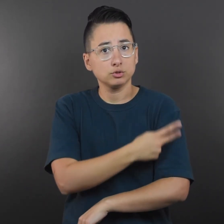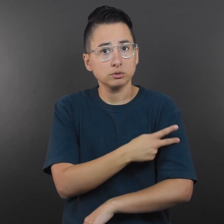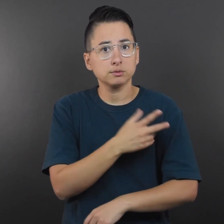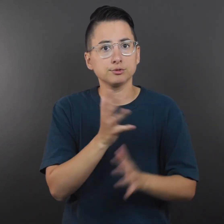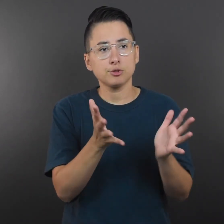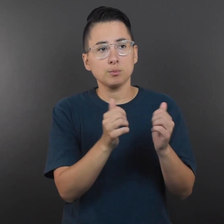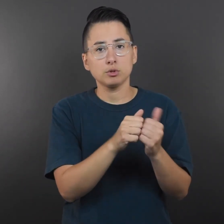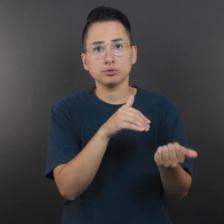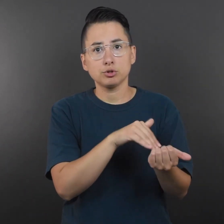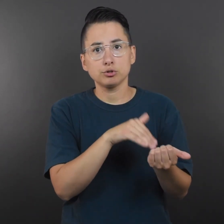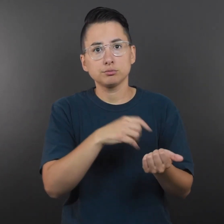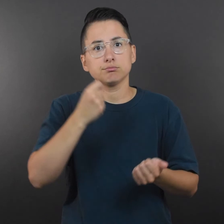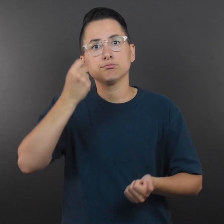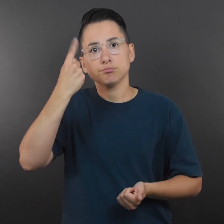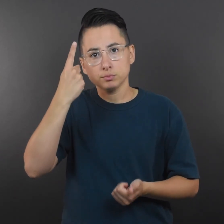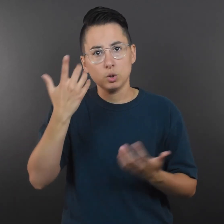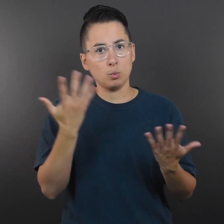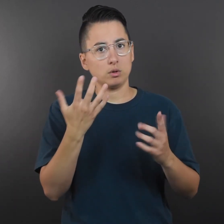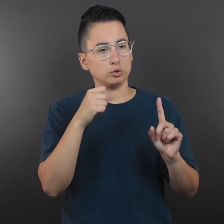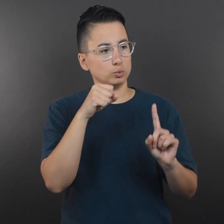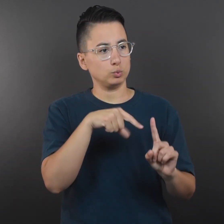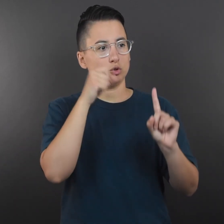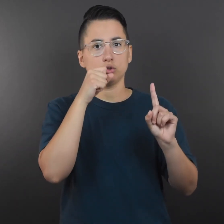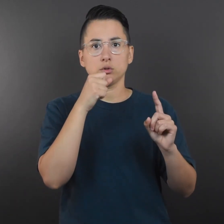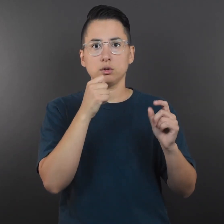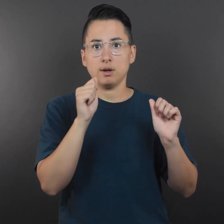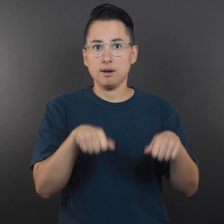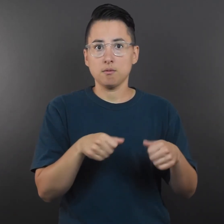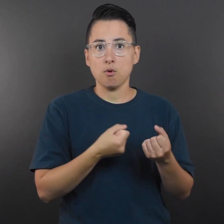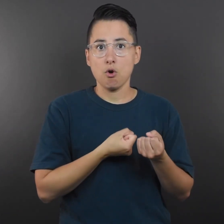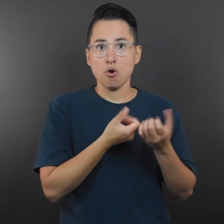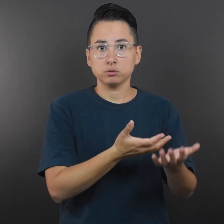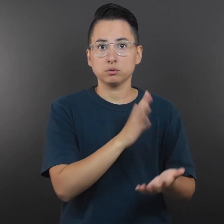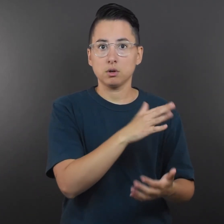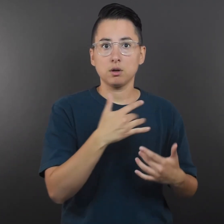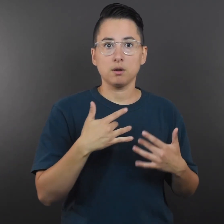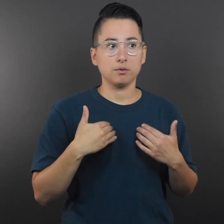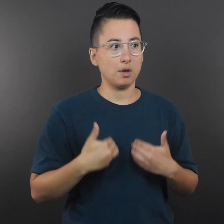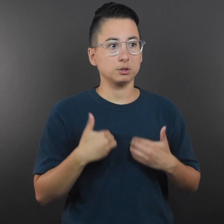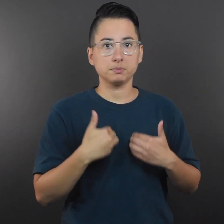patients to talk with their health care providers to understand what triggers may cause their asthma